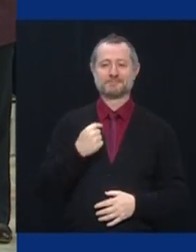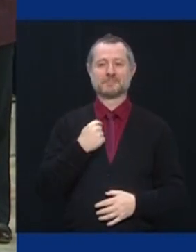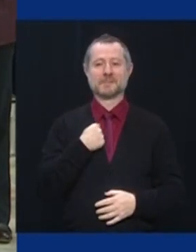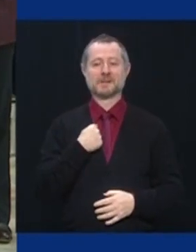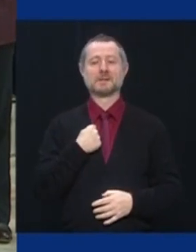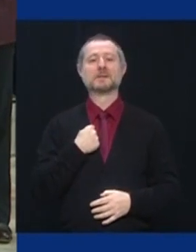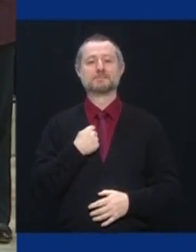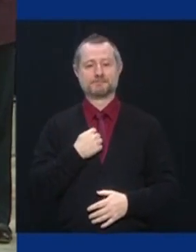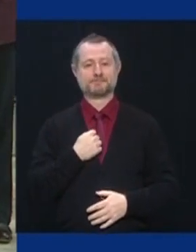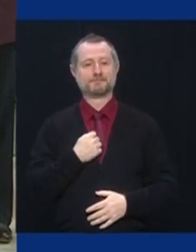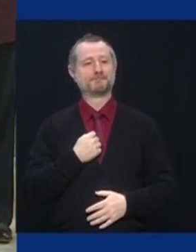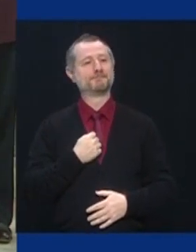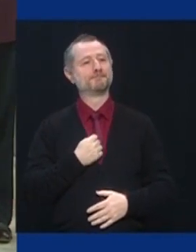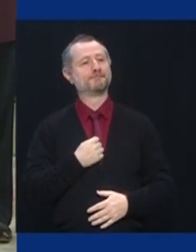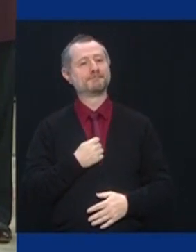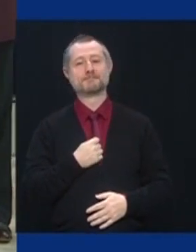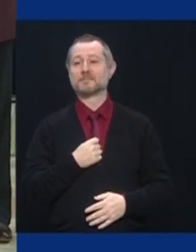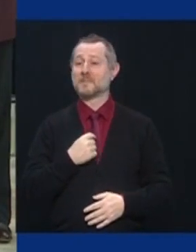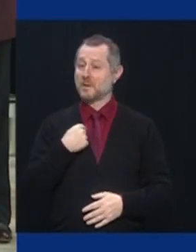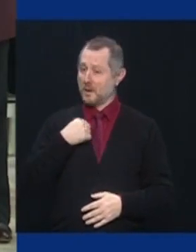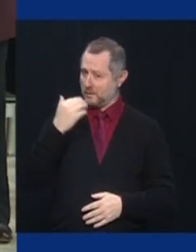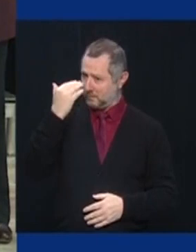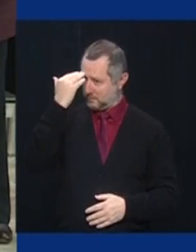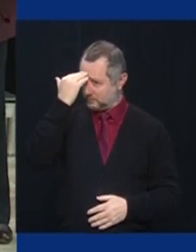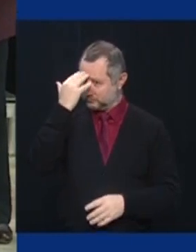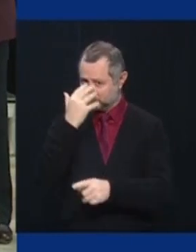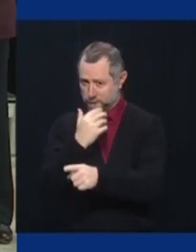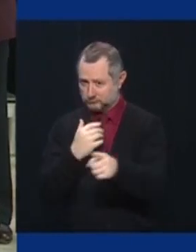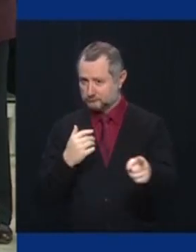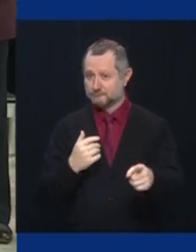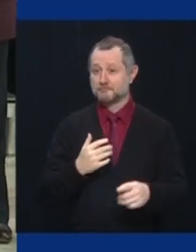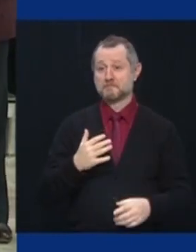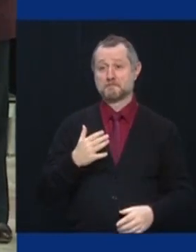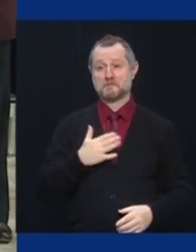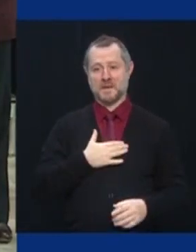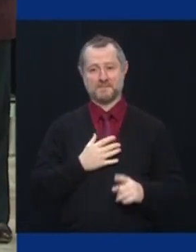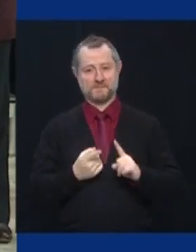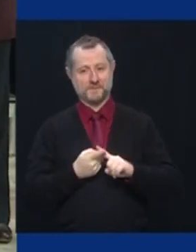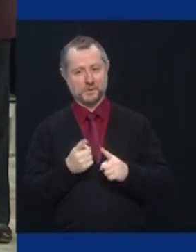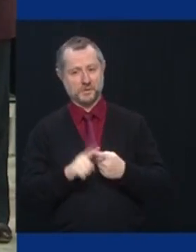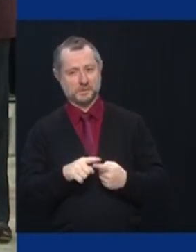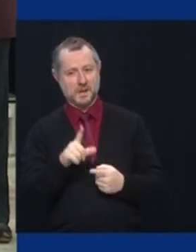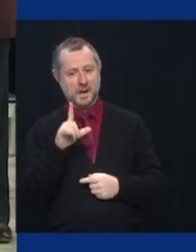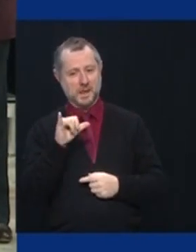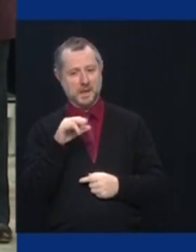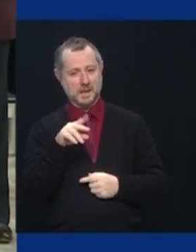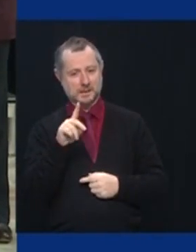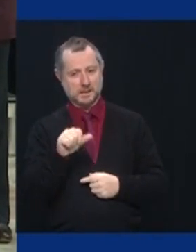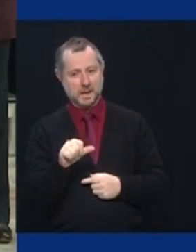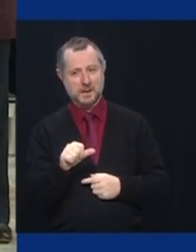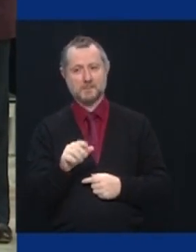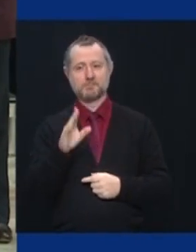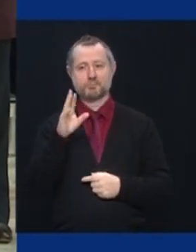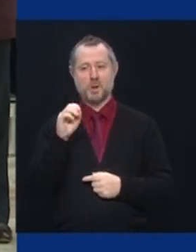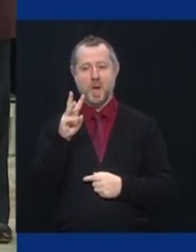THANK YOU, GOVERNOR. I AM GLAD TO STAND HERE WITH YOU TODAY TO JOIN THIS ANNOUNCEMENT. THANK YOU VERY MUCH.